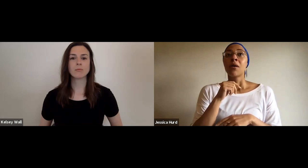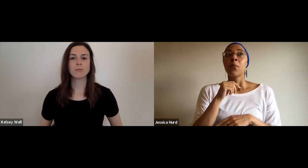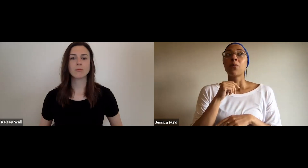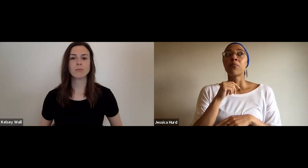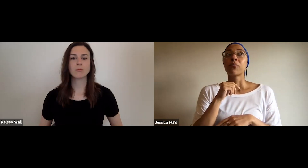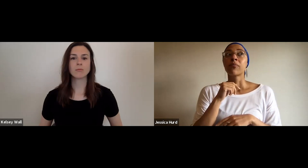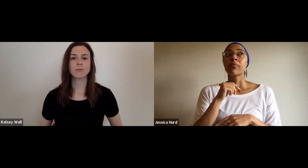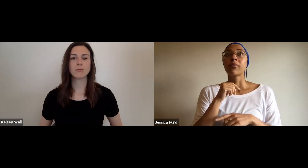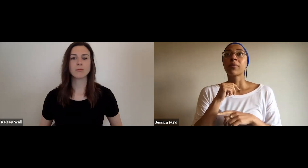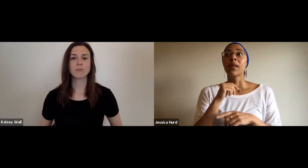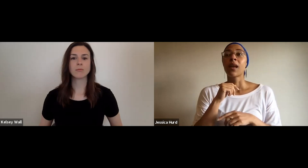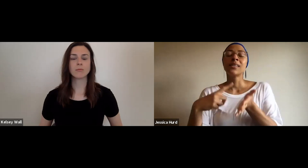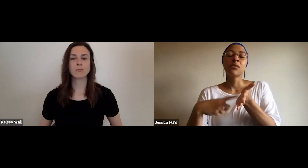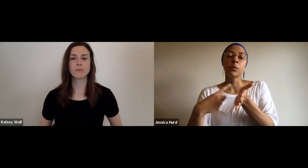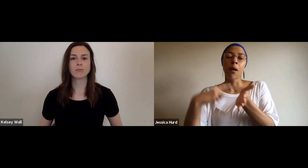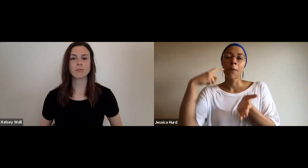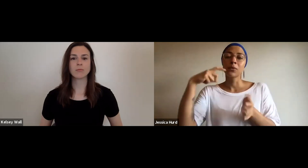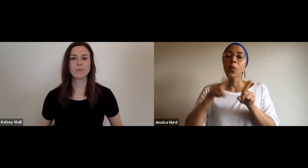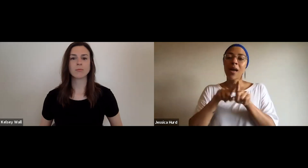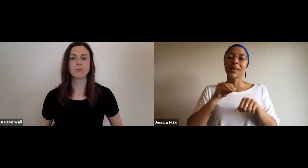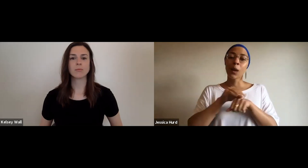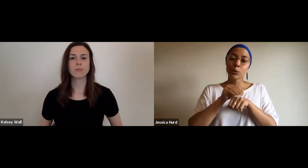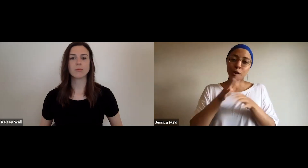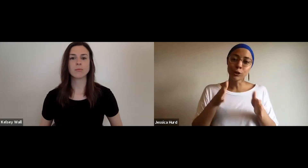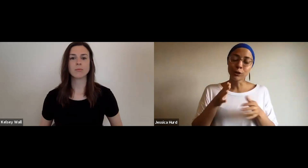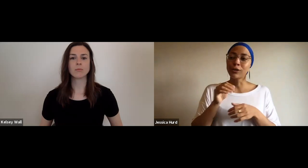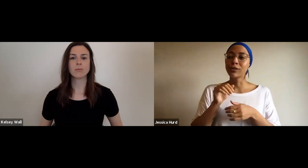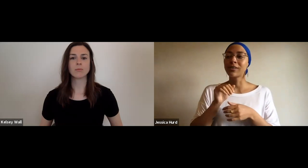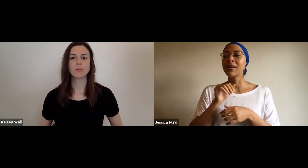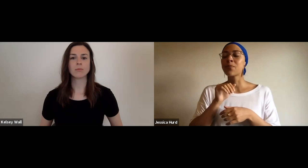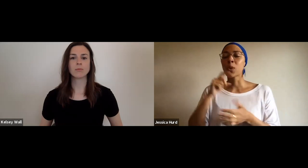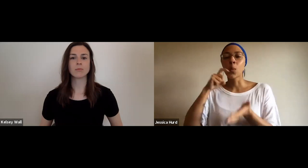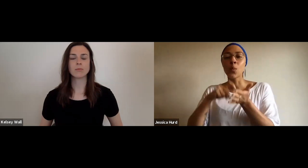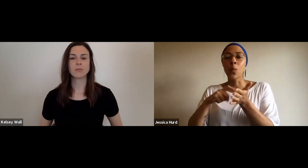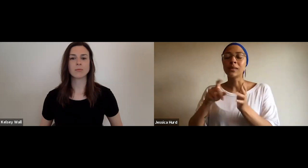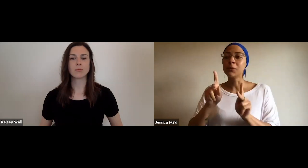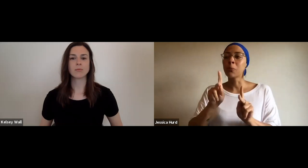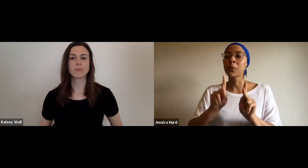but we don't want that feeling to be fake. Sometimes when we meet with counselors